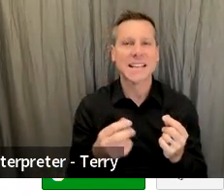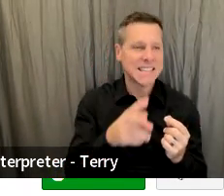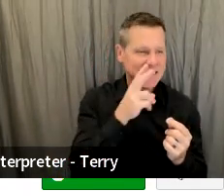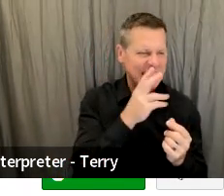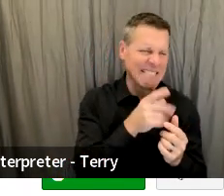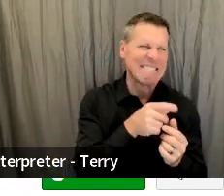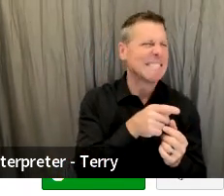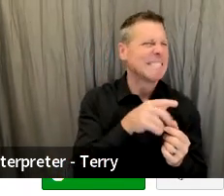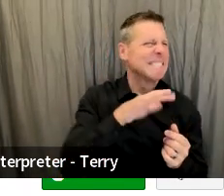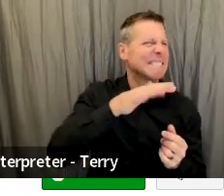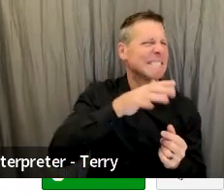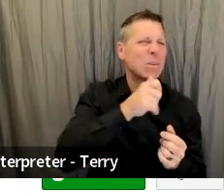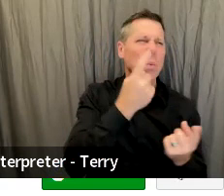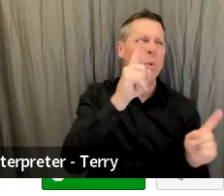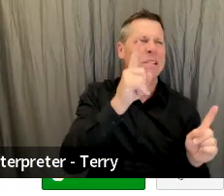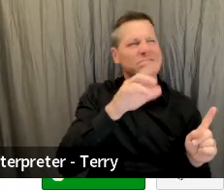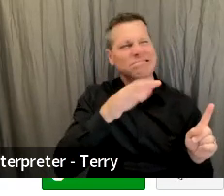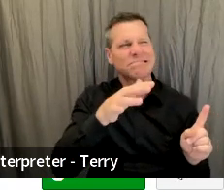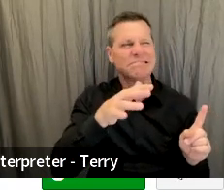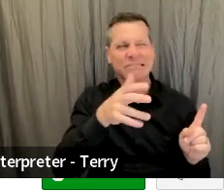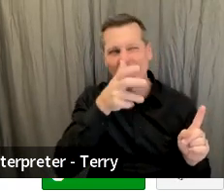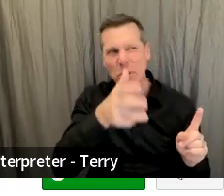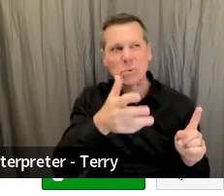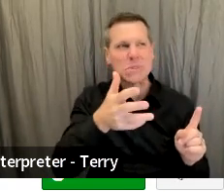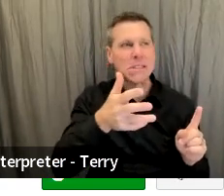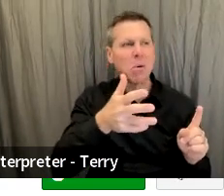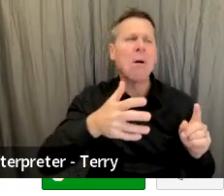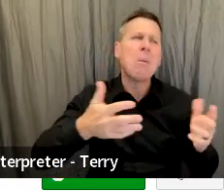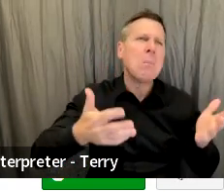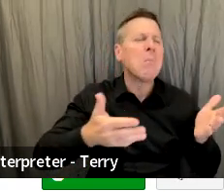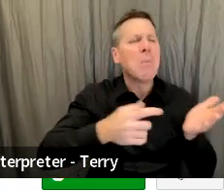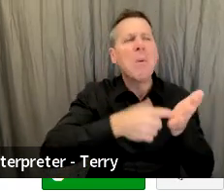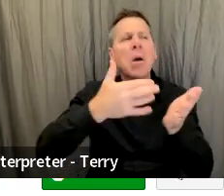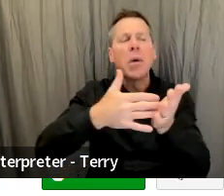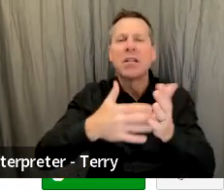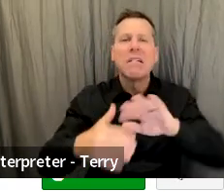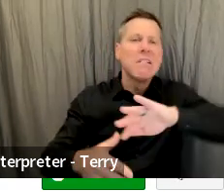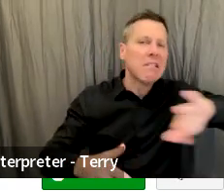We were able to see what we did in a similar way and kind of fine tune our own individual material from there.